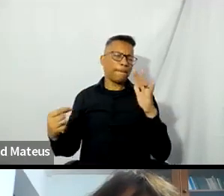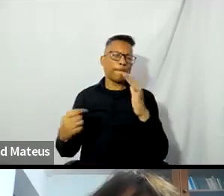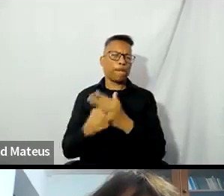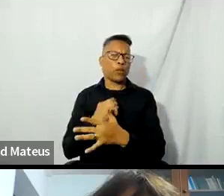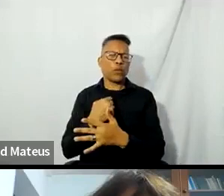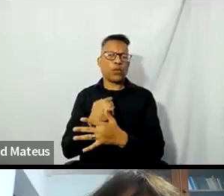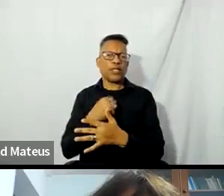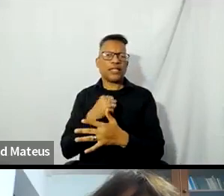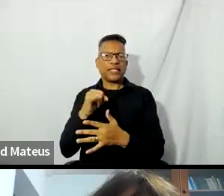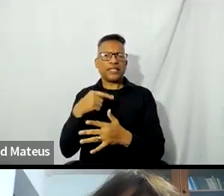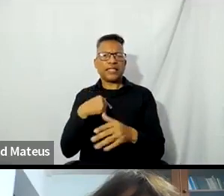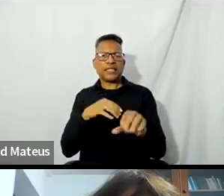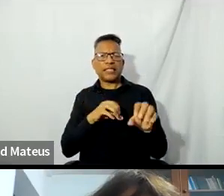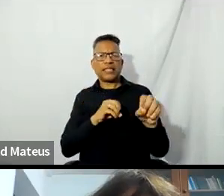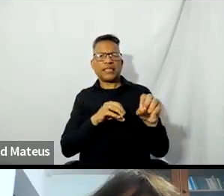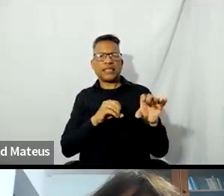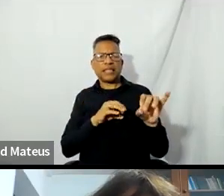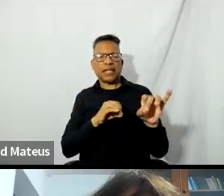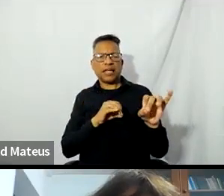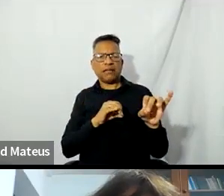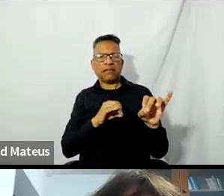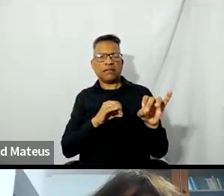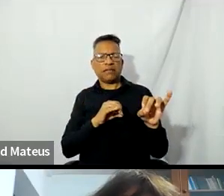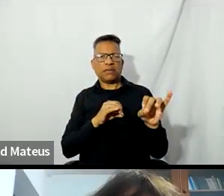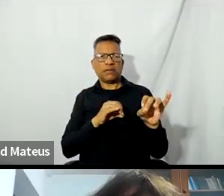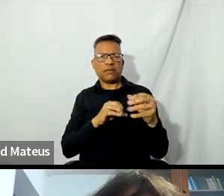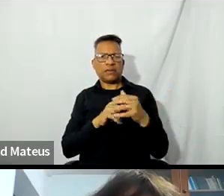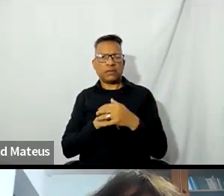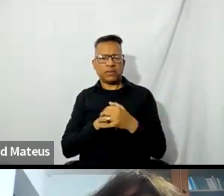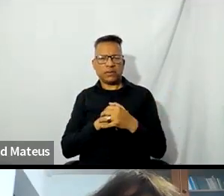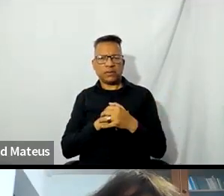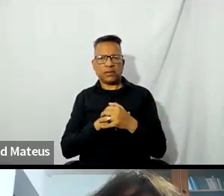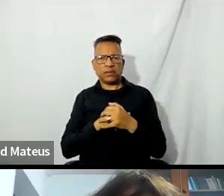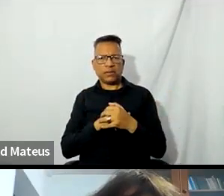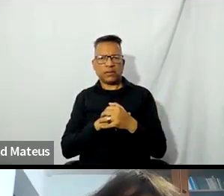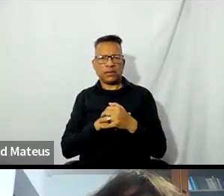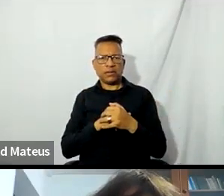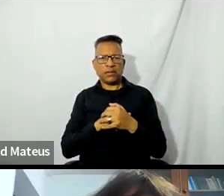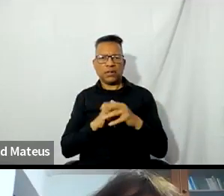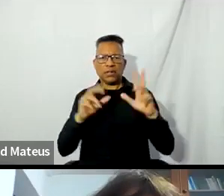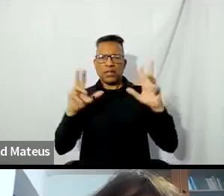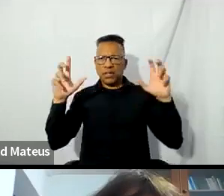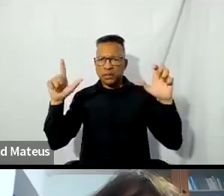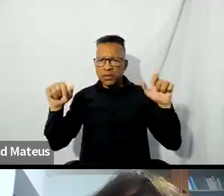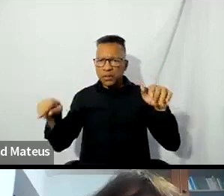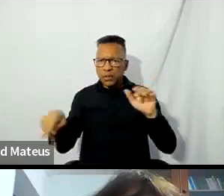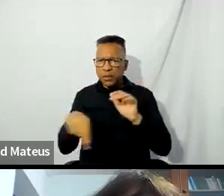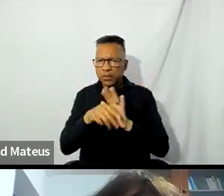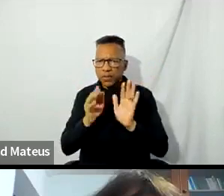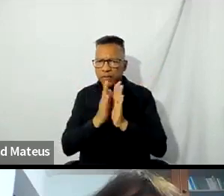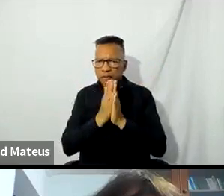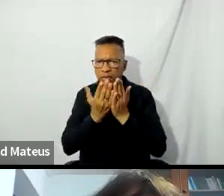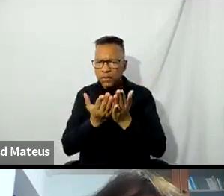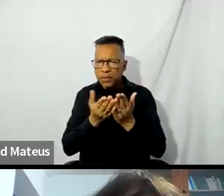She was asking if we teach was asking if we teach any kind of Bible Bible stuff if you have it. If